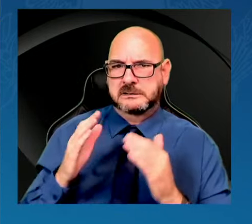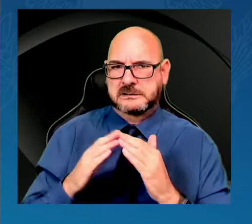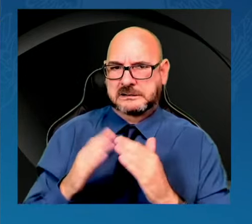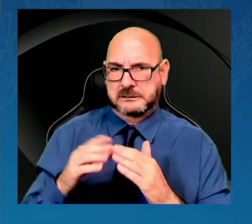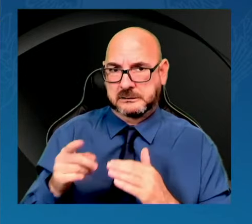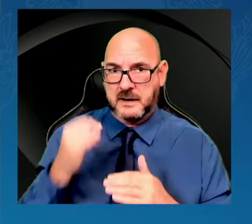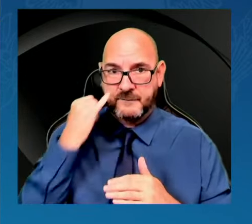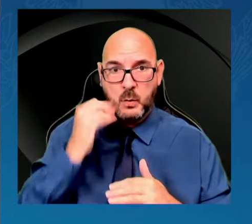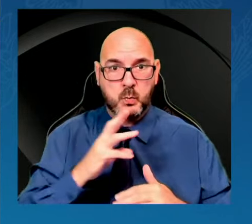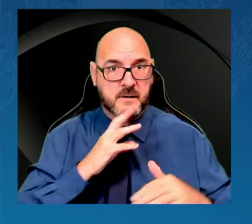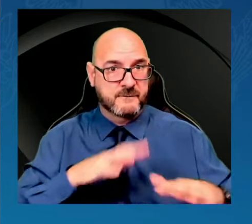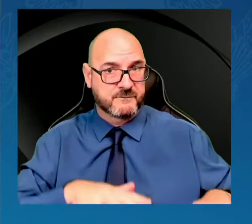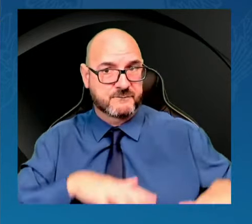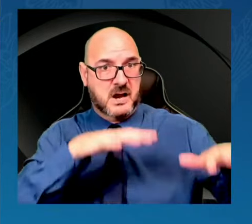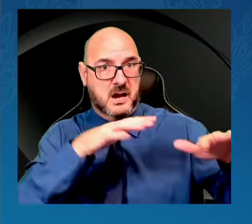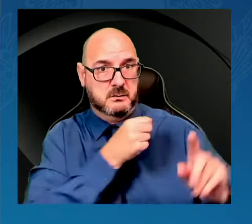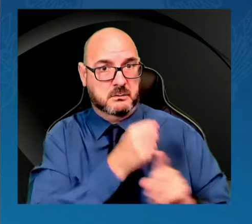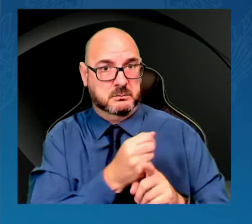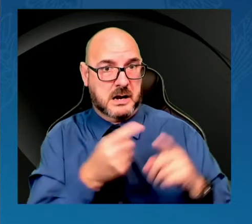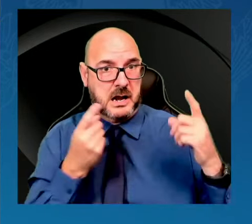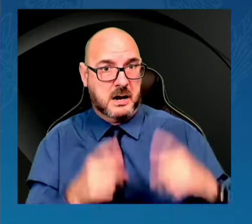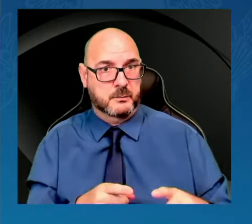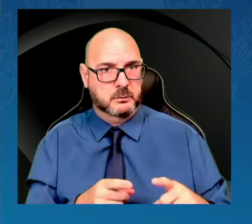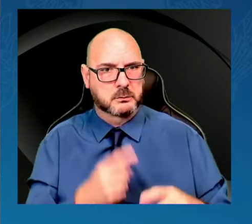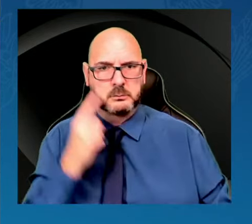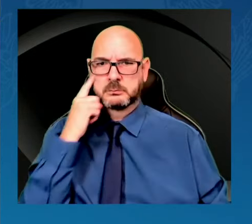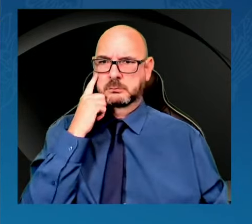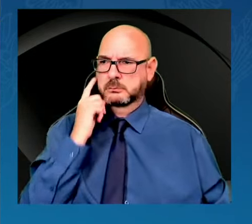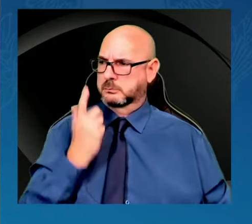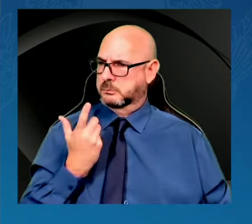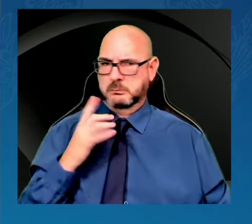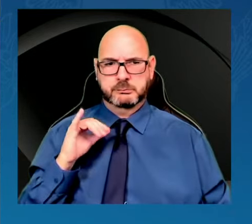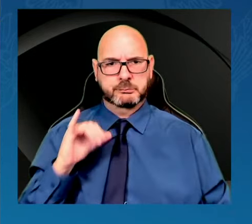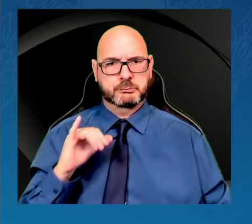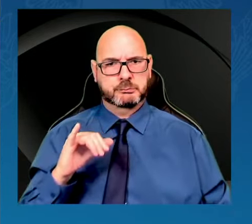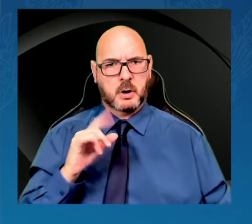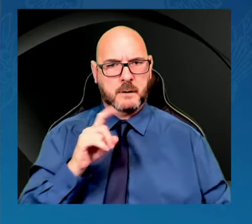the state of mind is to address the emergency at the moment,